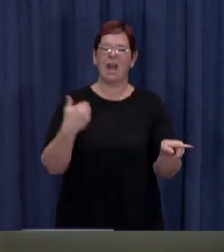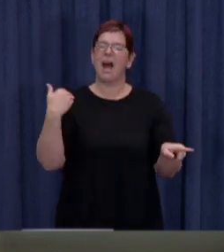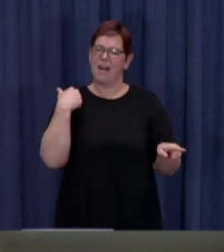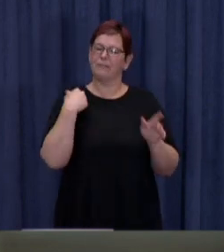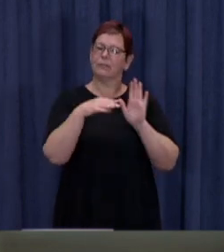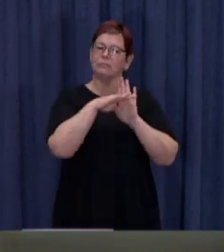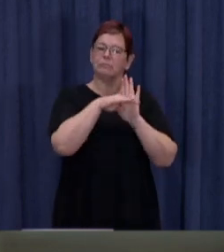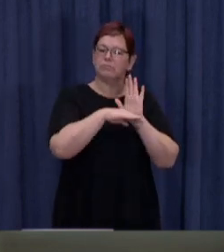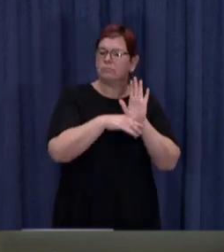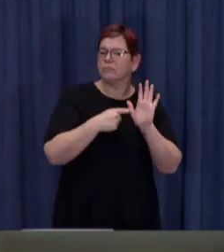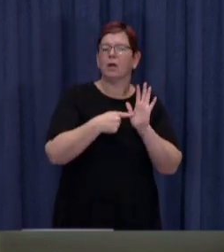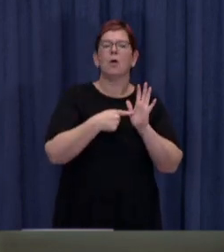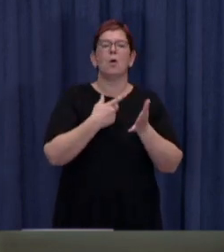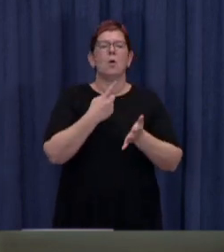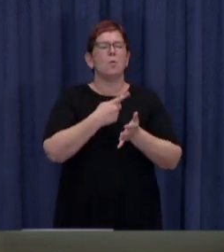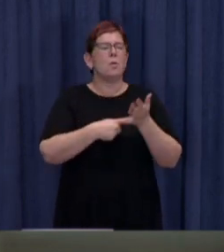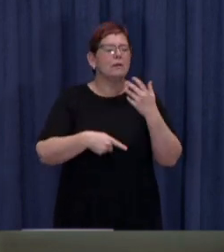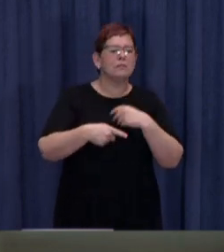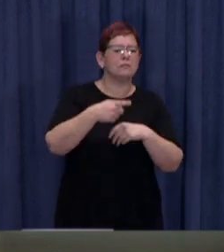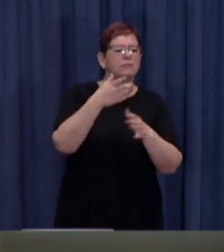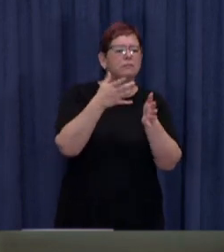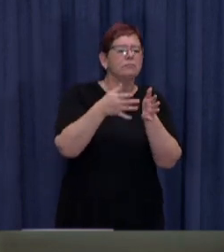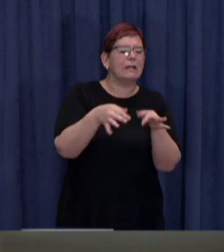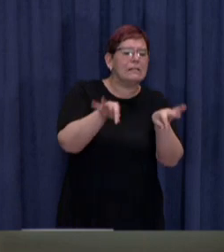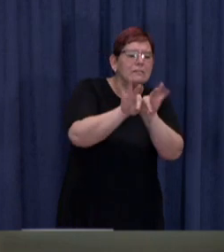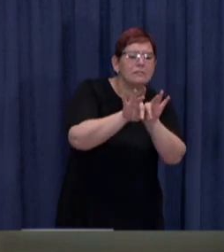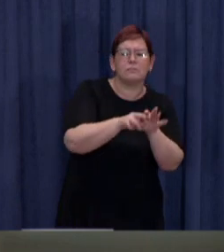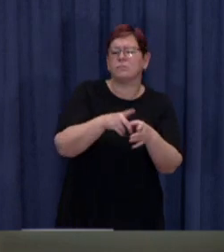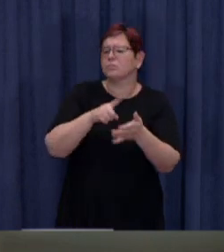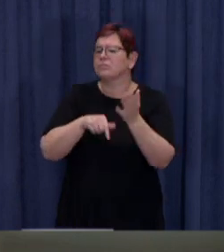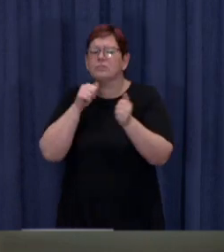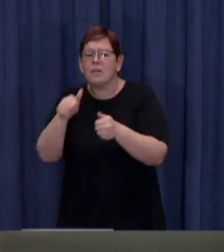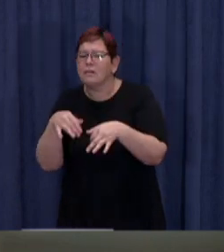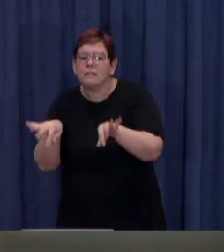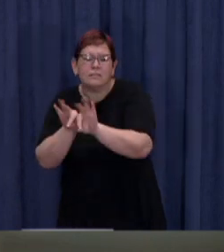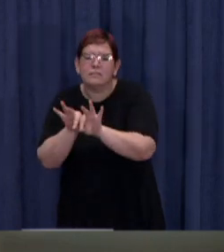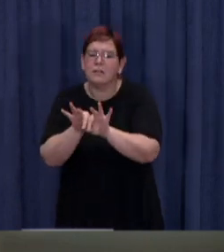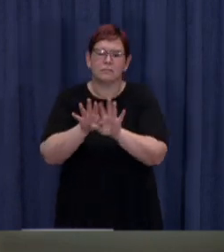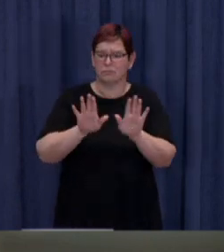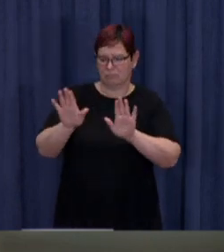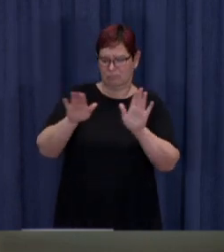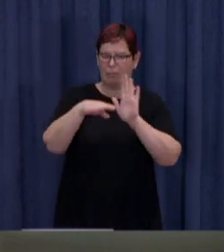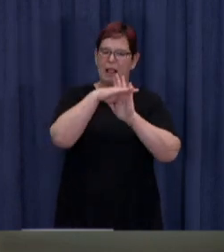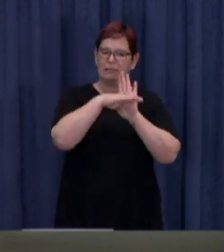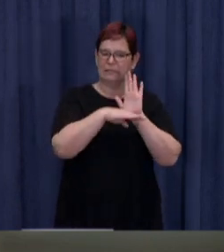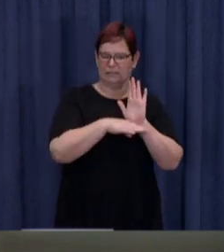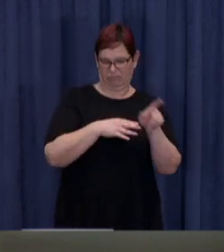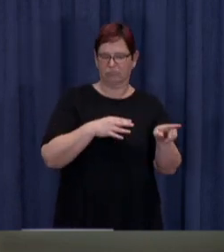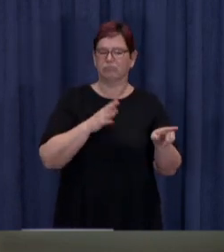that would be enforced by Public Health itself thank you follow-up then we recently saw Toronto